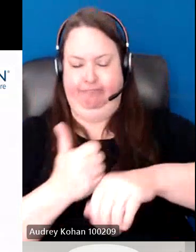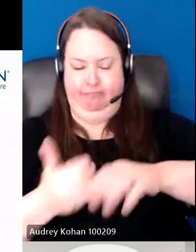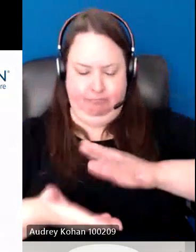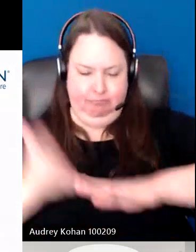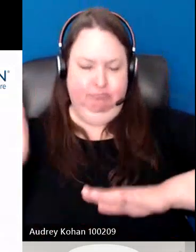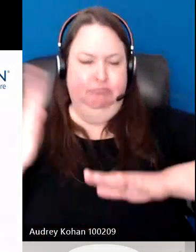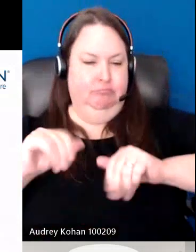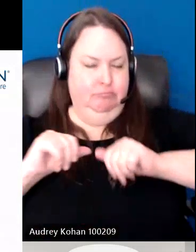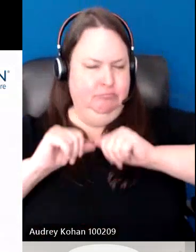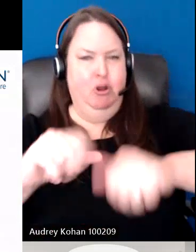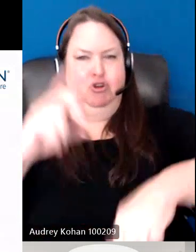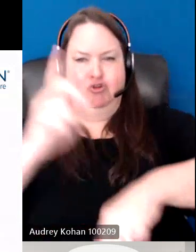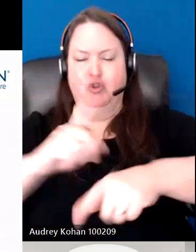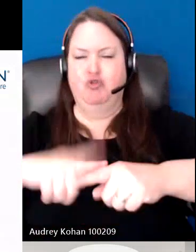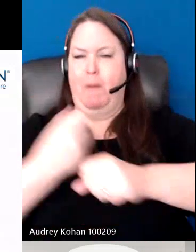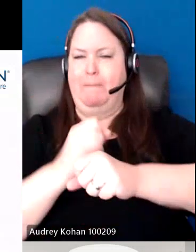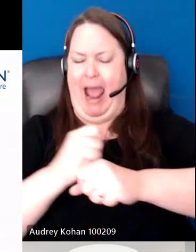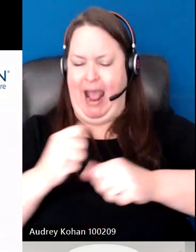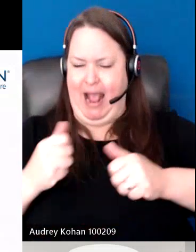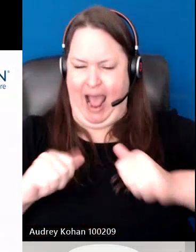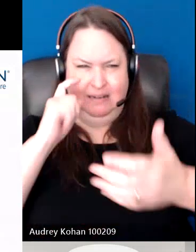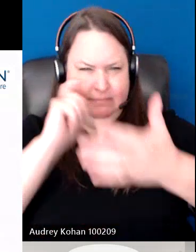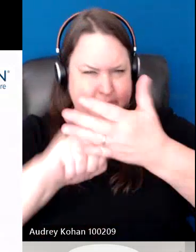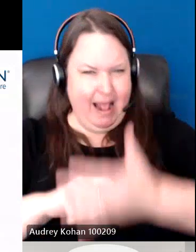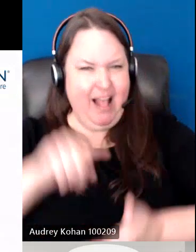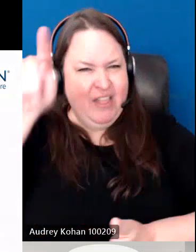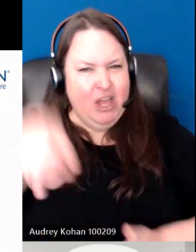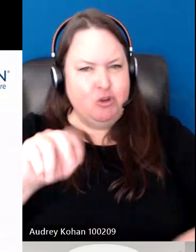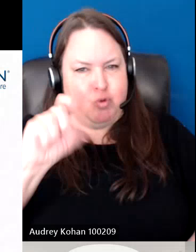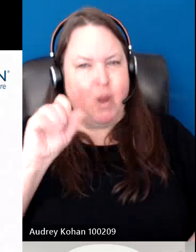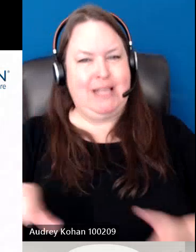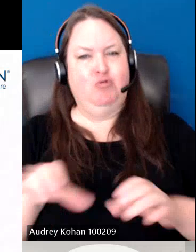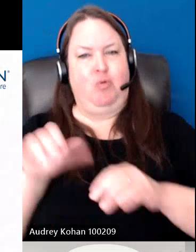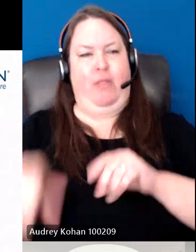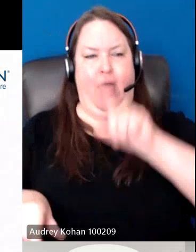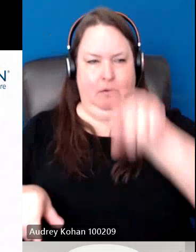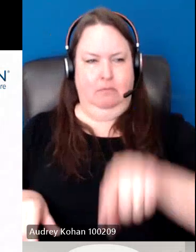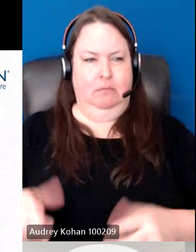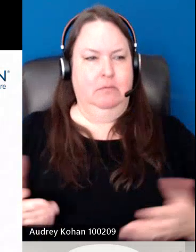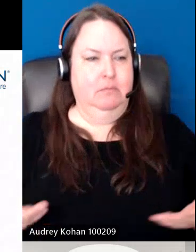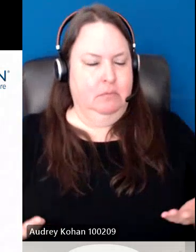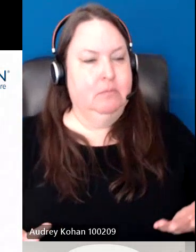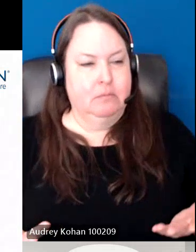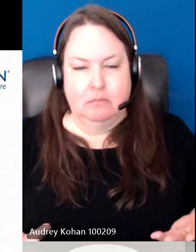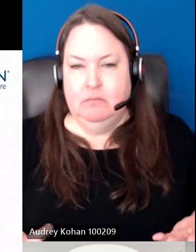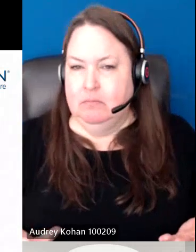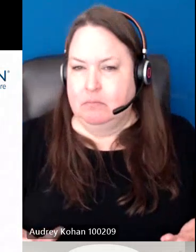reasonable efforts to identify those tools that do this um and we'll we'll take a look at what that